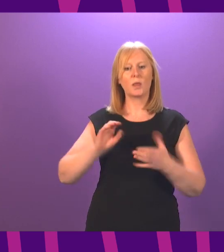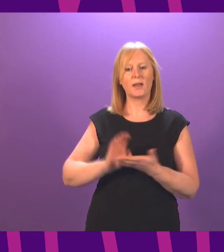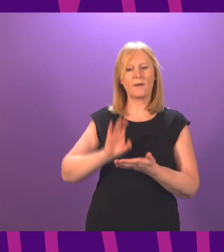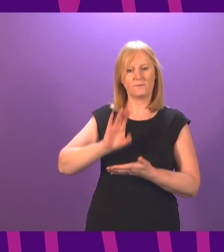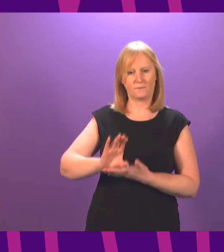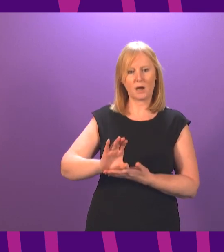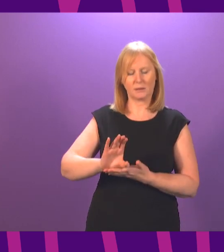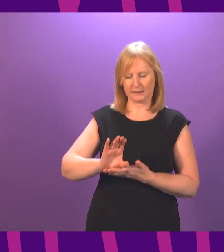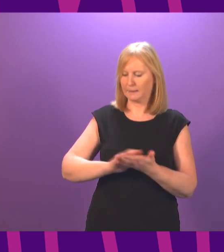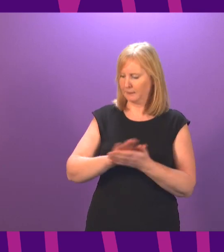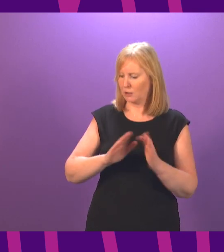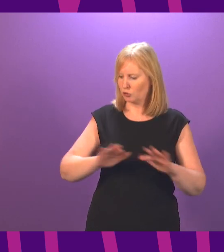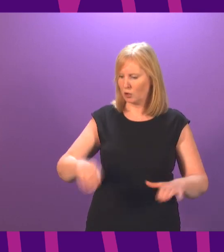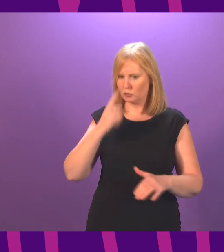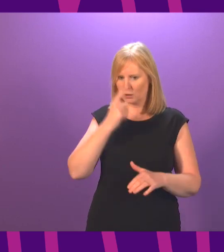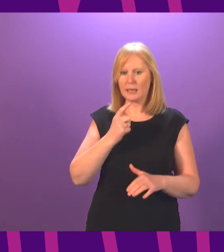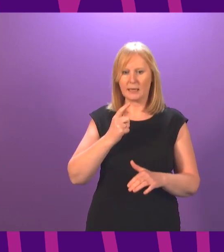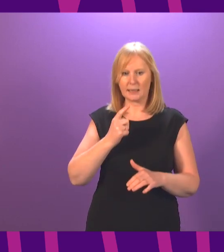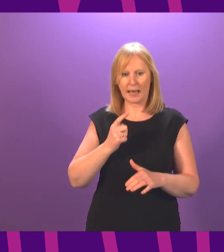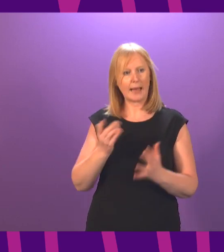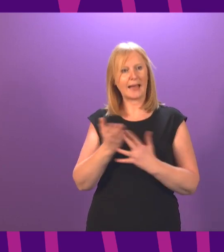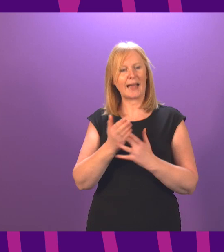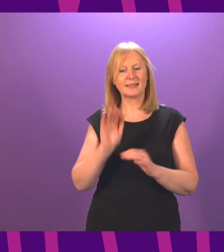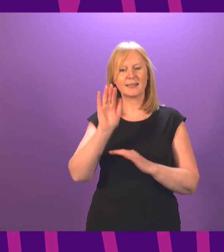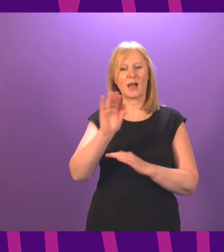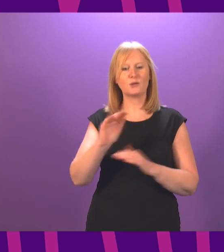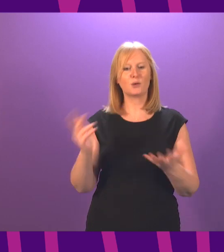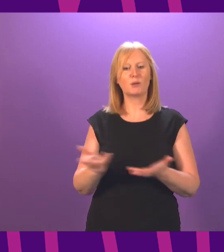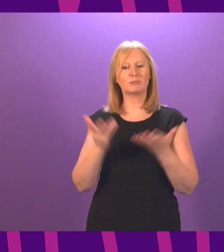time outdoors as part of their funded nursery experience, and that should help to reduce